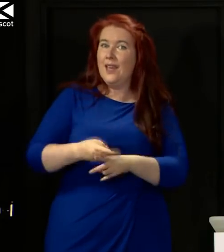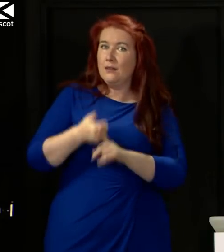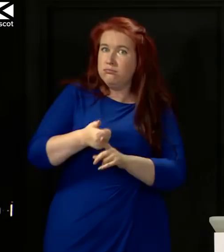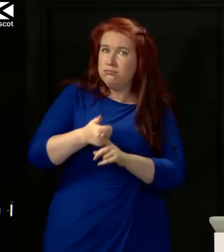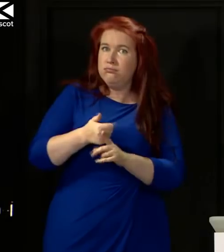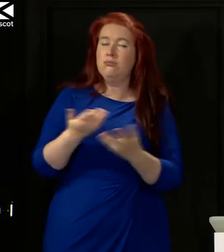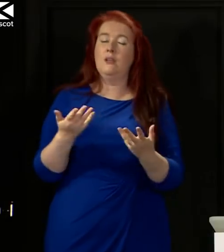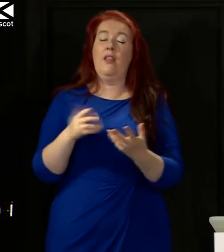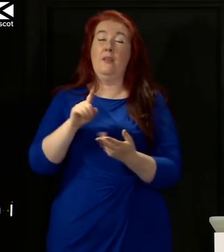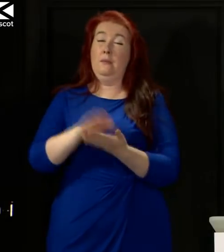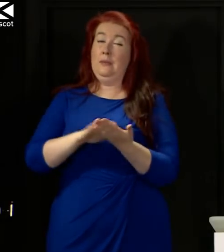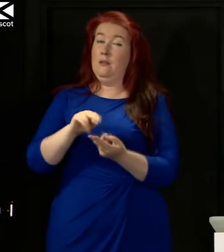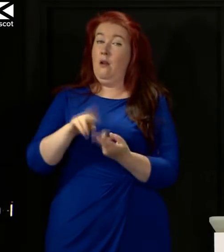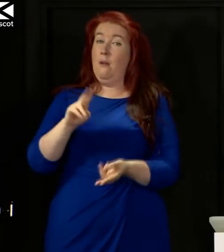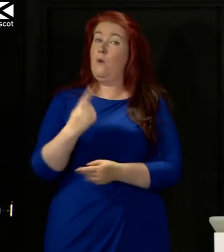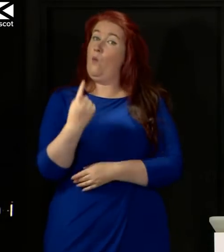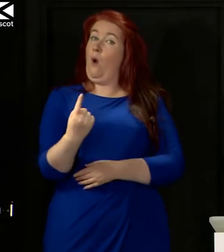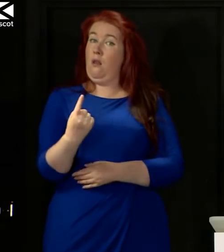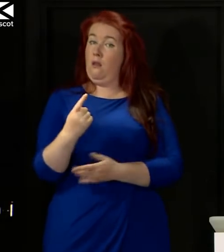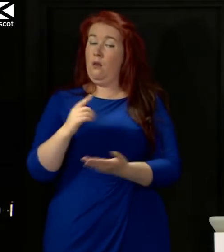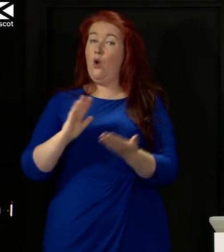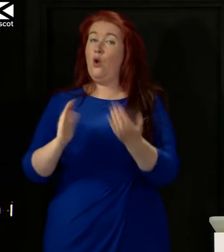and that that is an increase of 1 since yesterday.